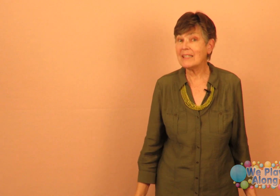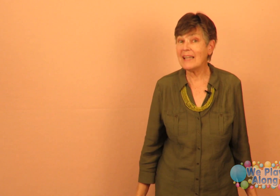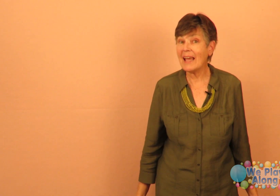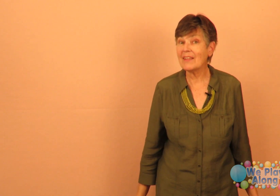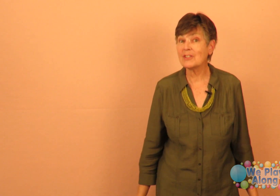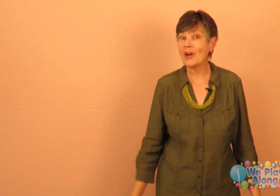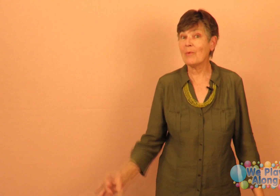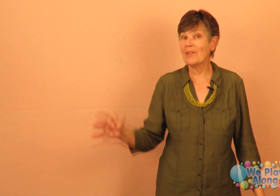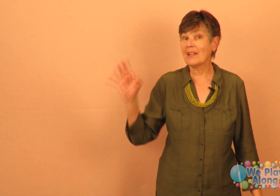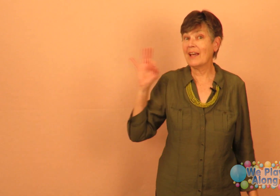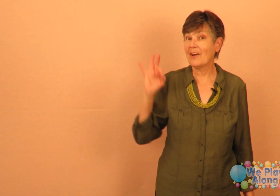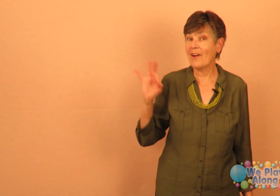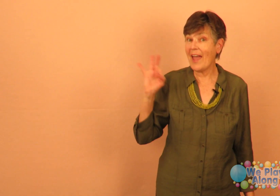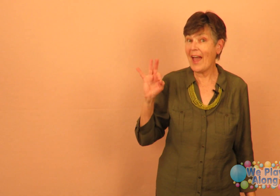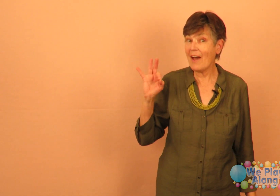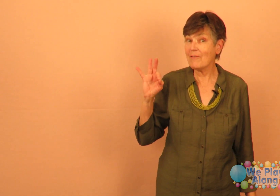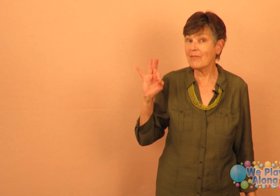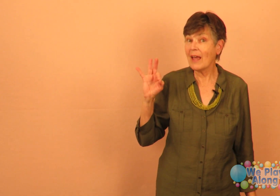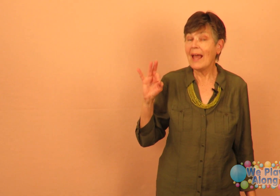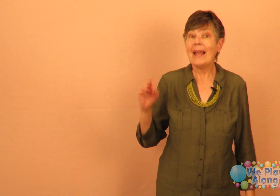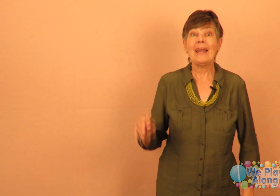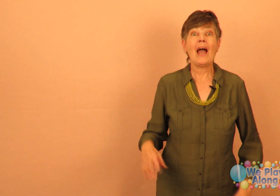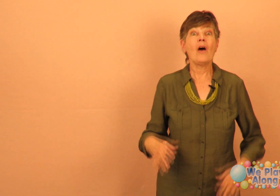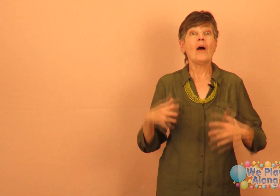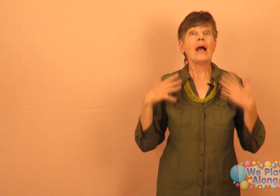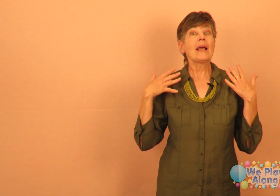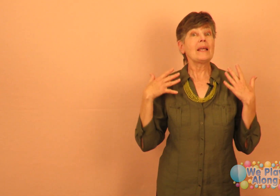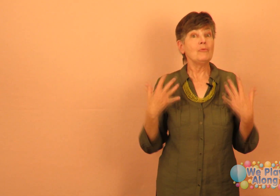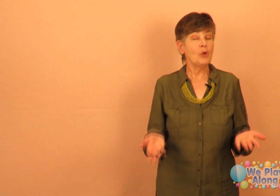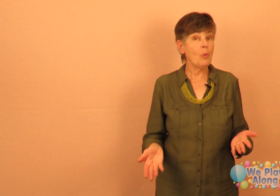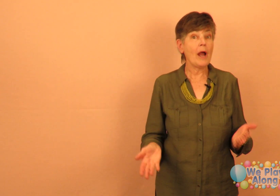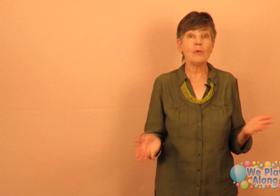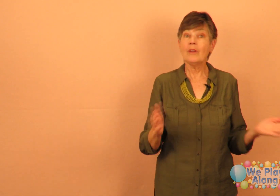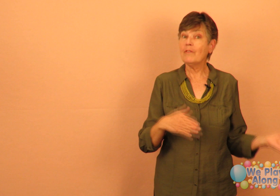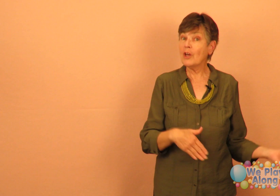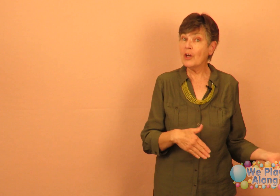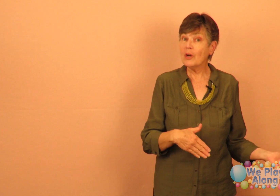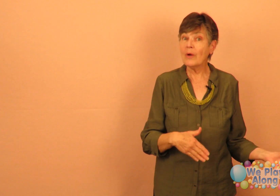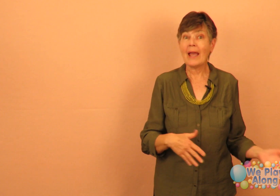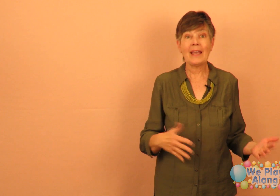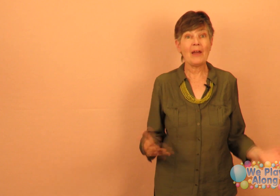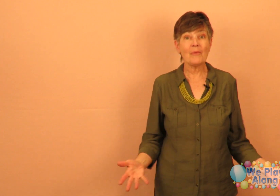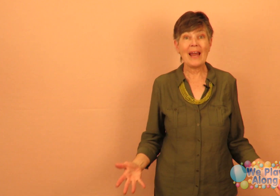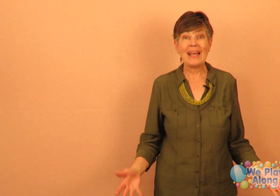today that start with the letter F now you want to review and get ready because